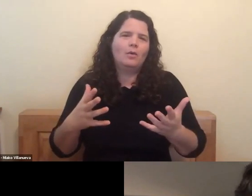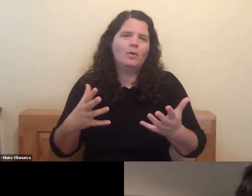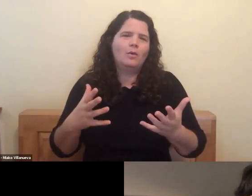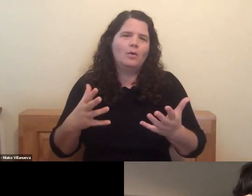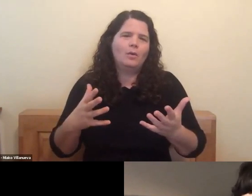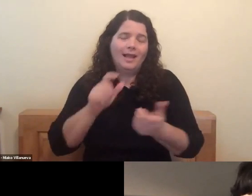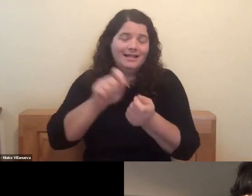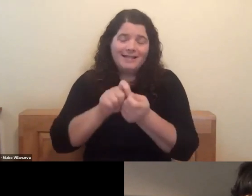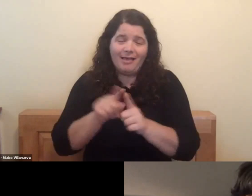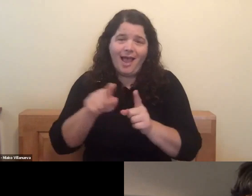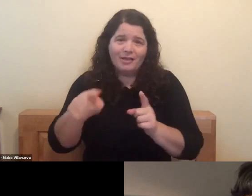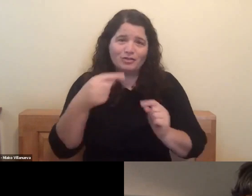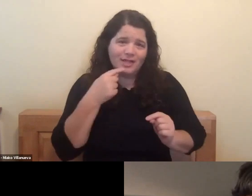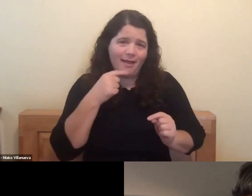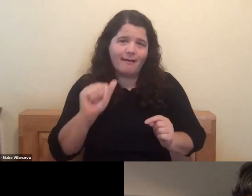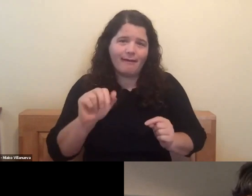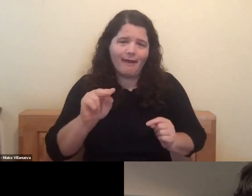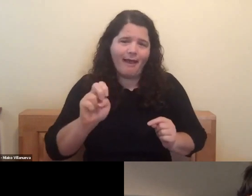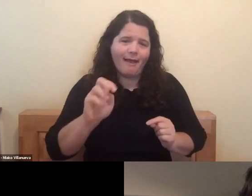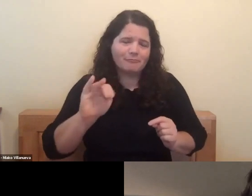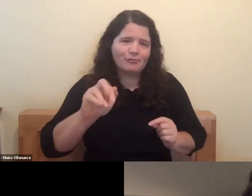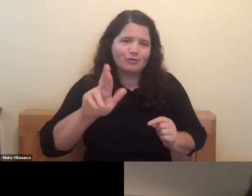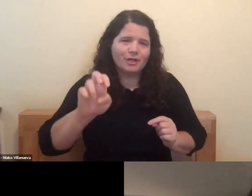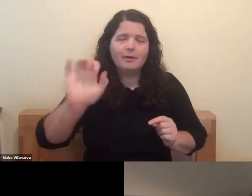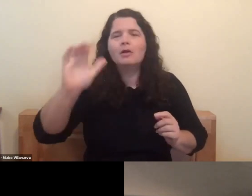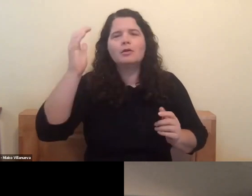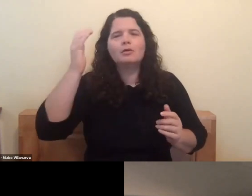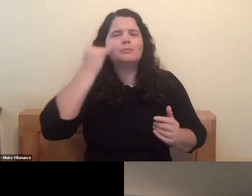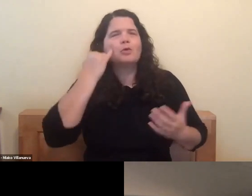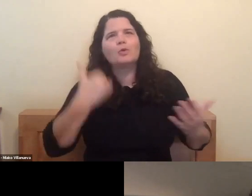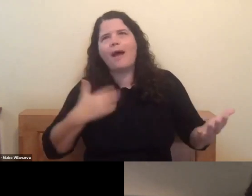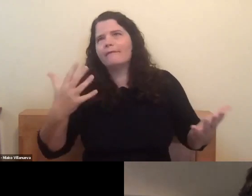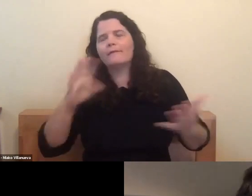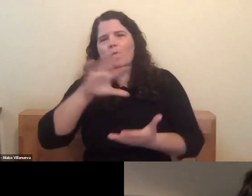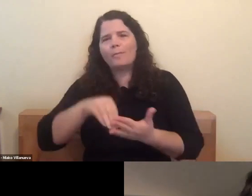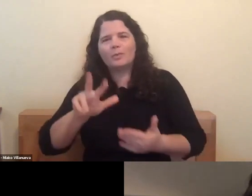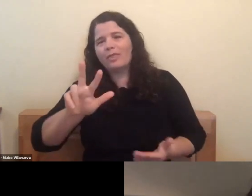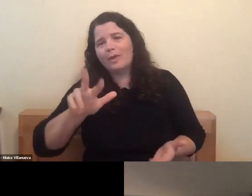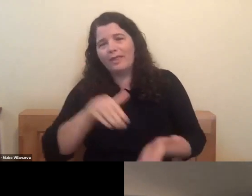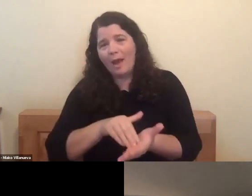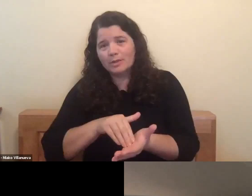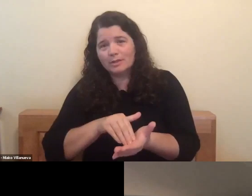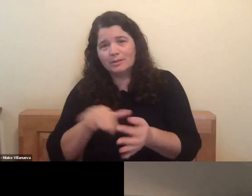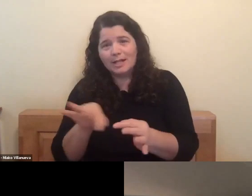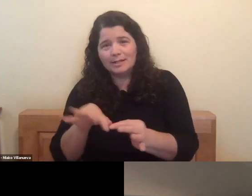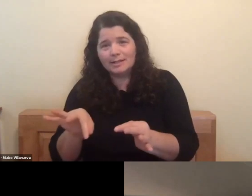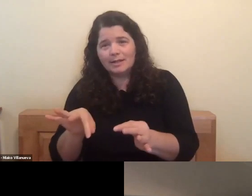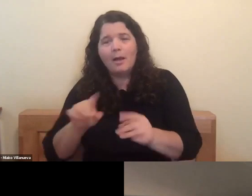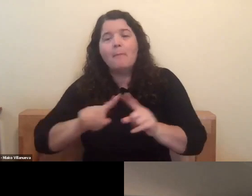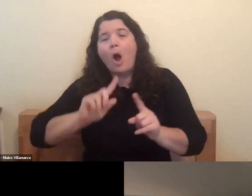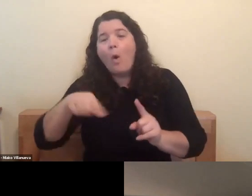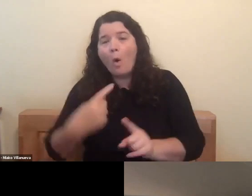saying if let's say in i don't know 3000 sentences of a corpus only 500 sentences have subject verb